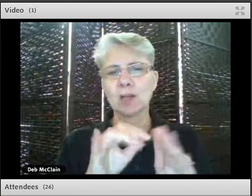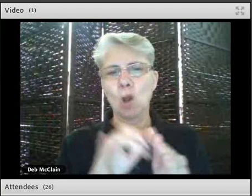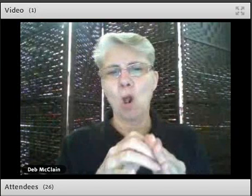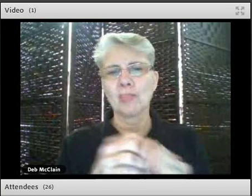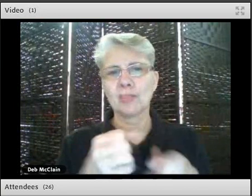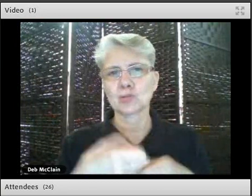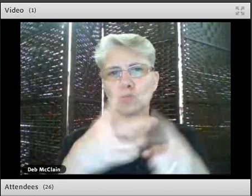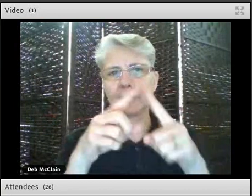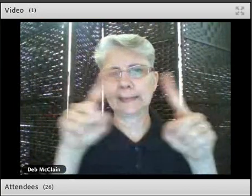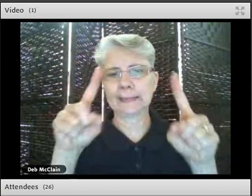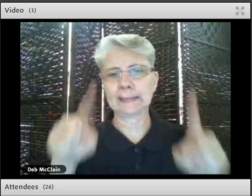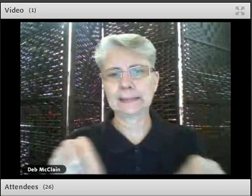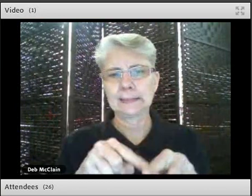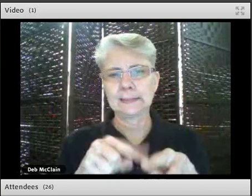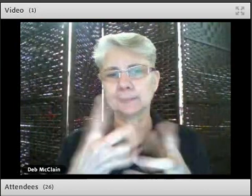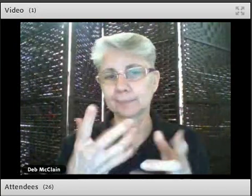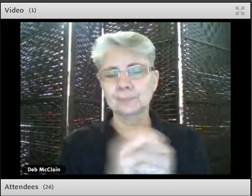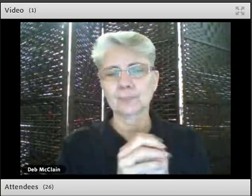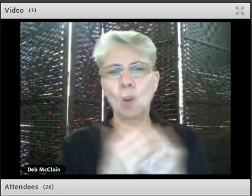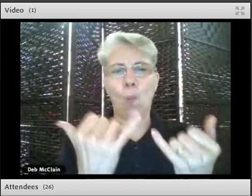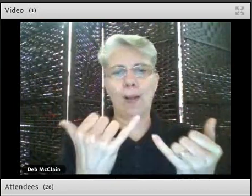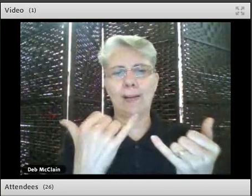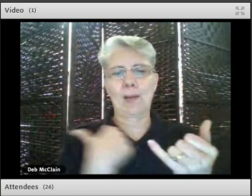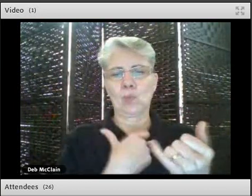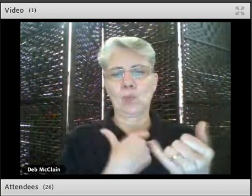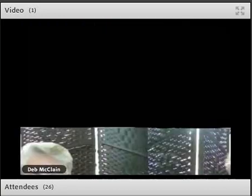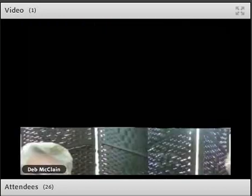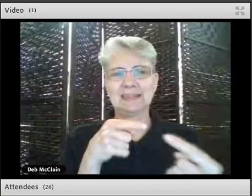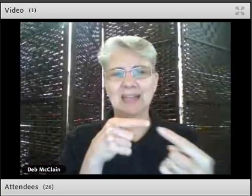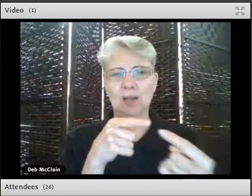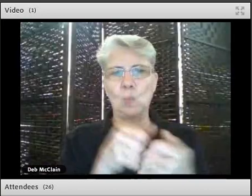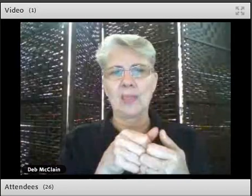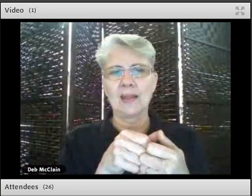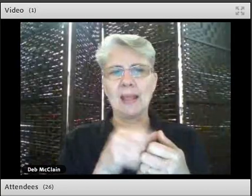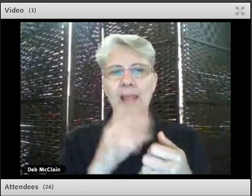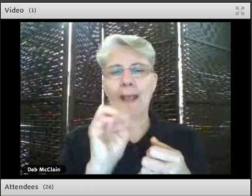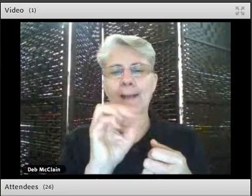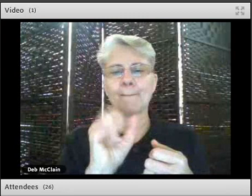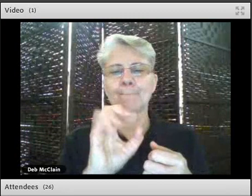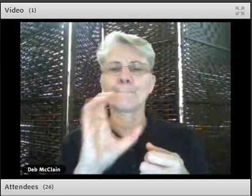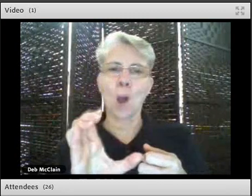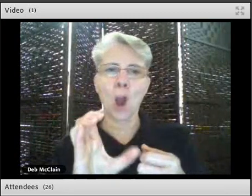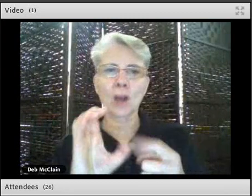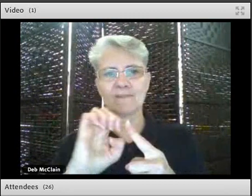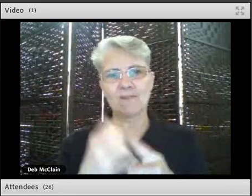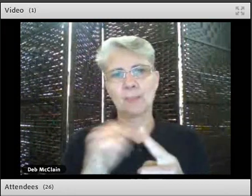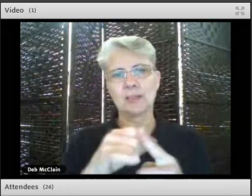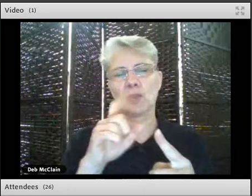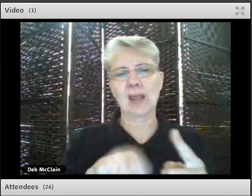because it's a flat file structure, right? So, you get to choose what the order is.